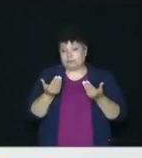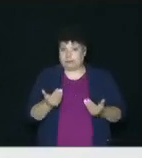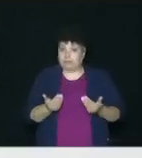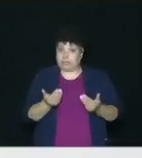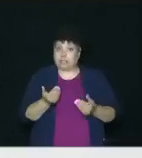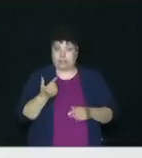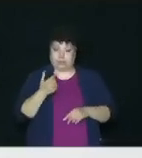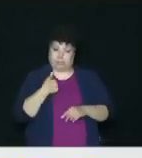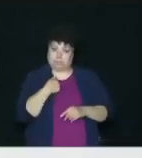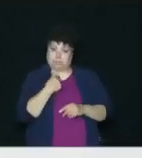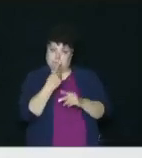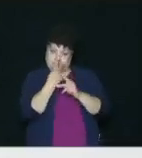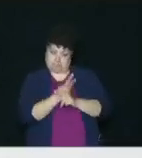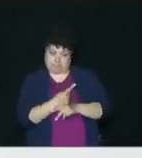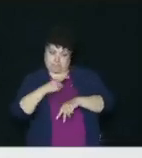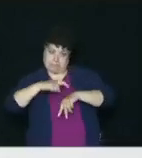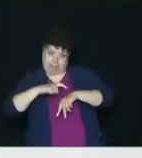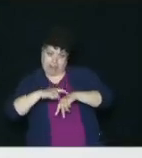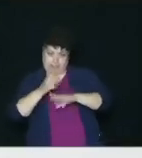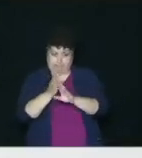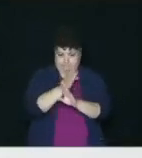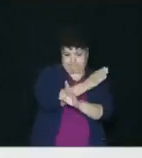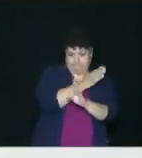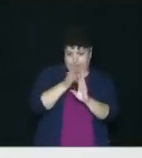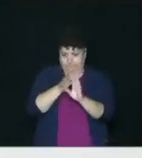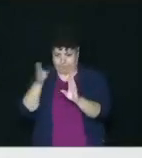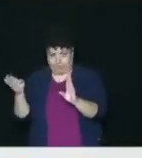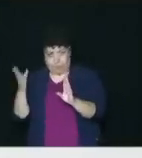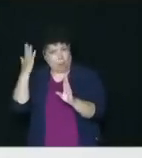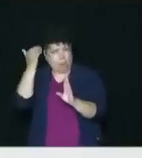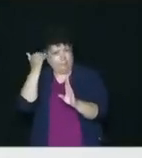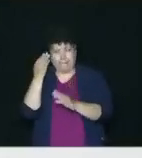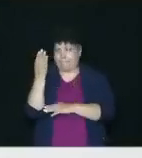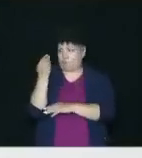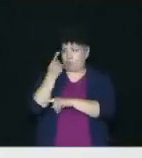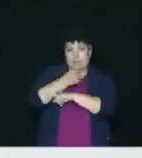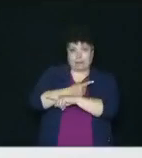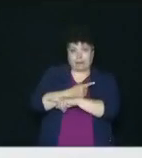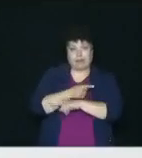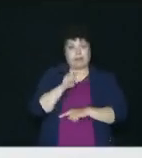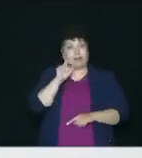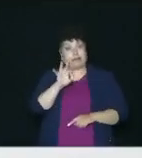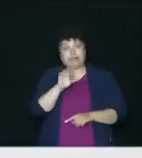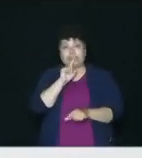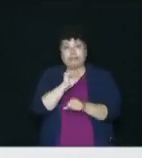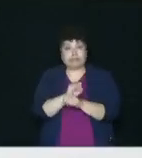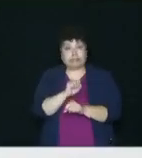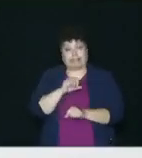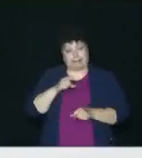HAVING A VACCINE AGAINST COVID-19.